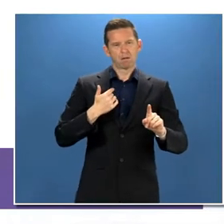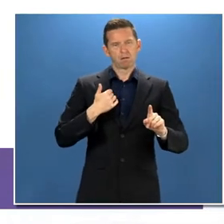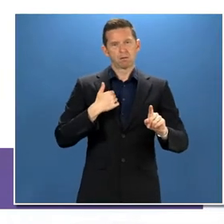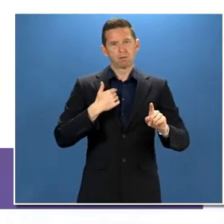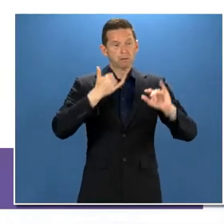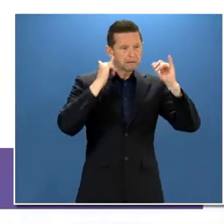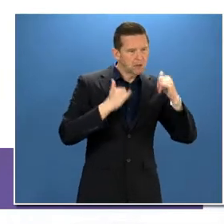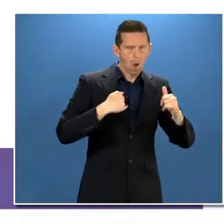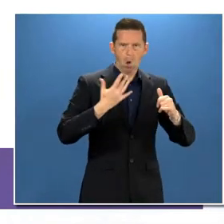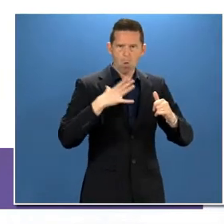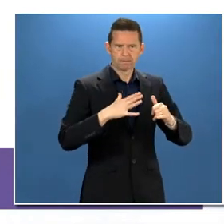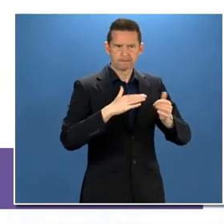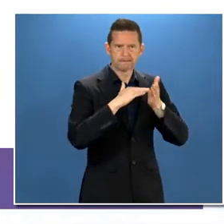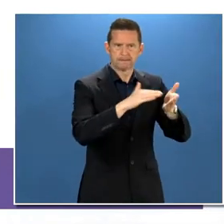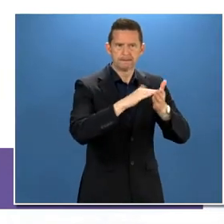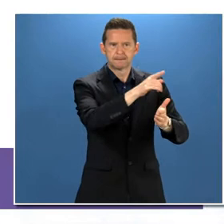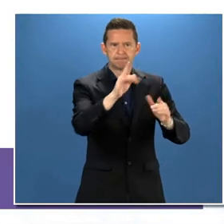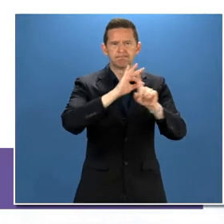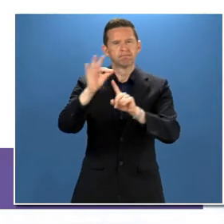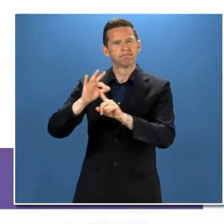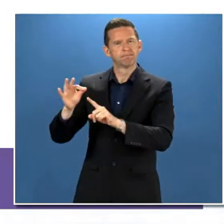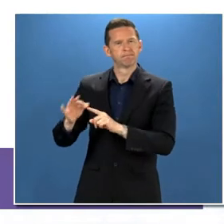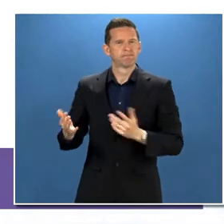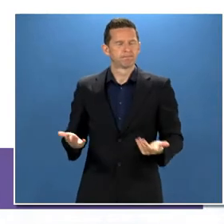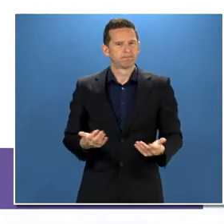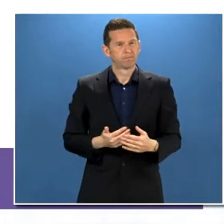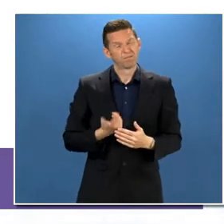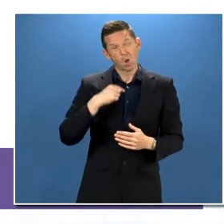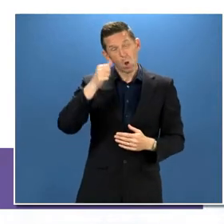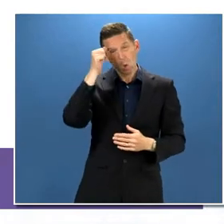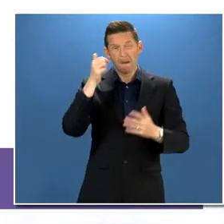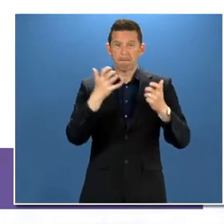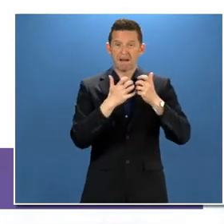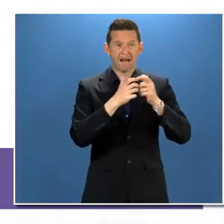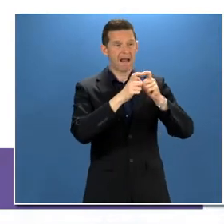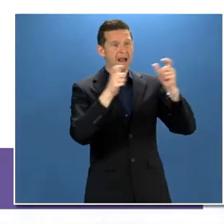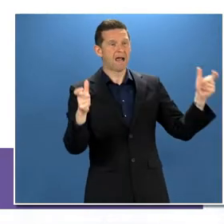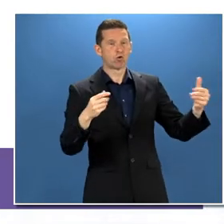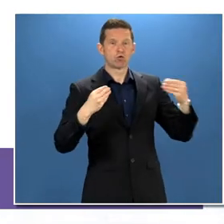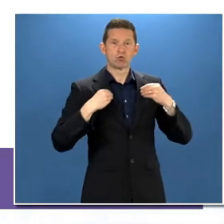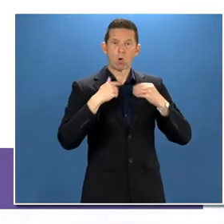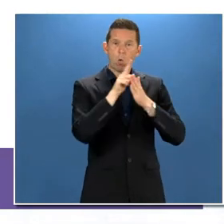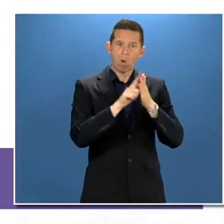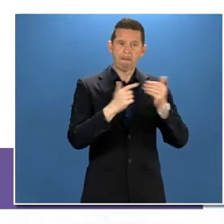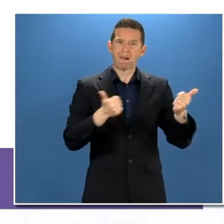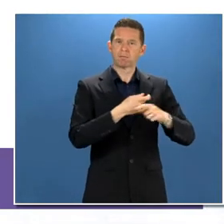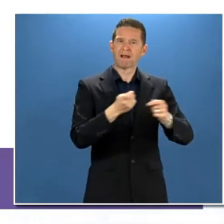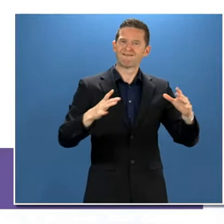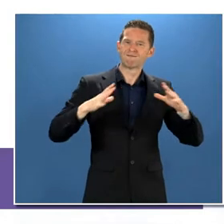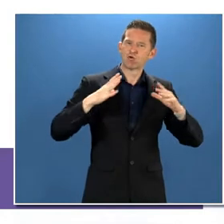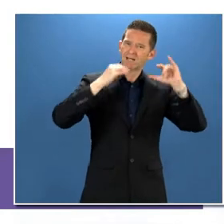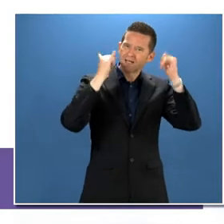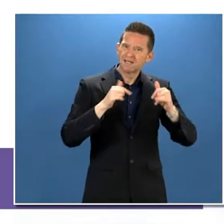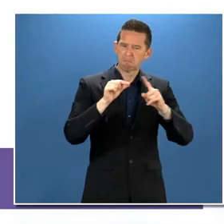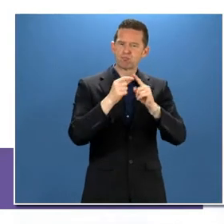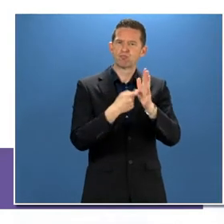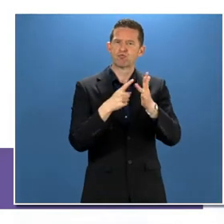And I appreciate many law firms have pro bono opportunities, it